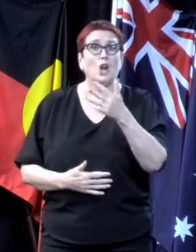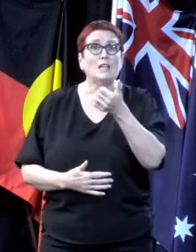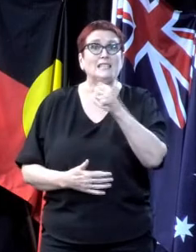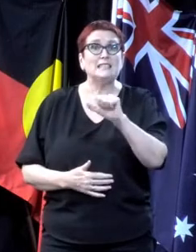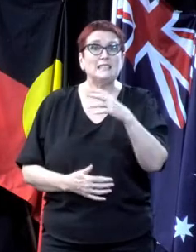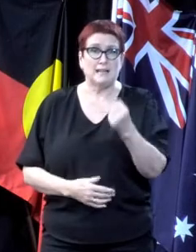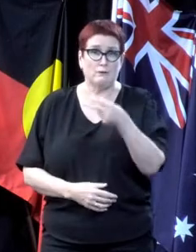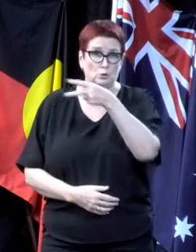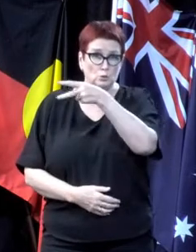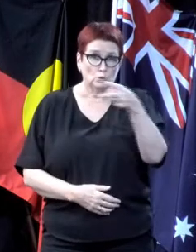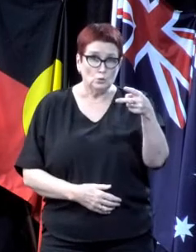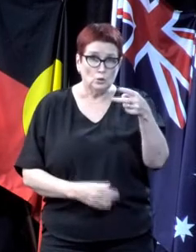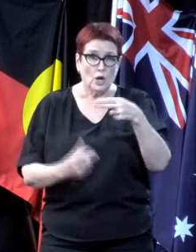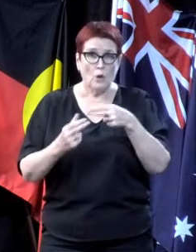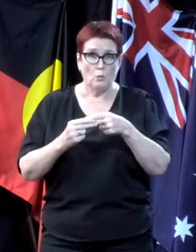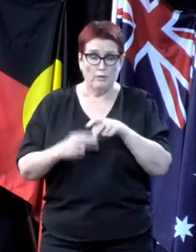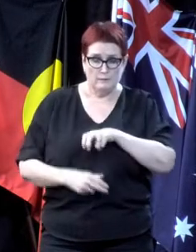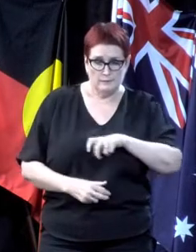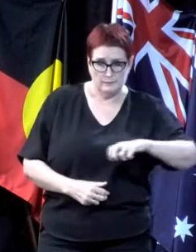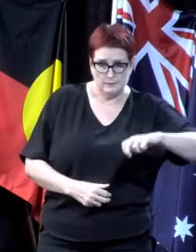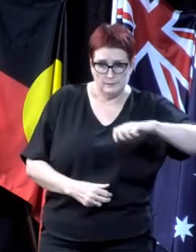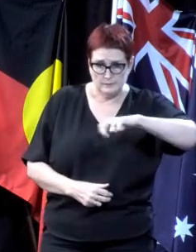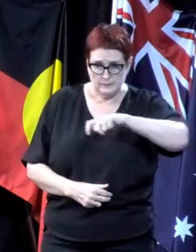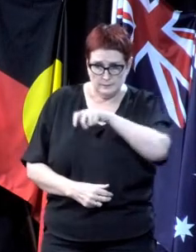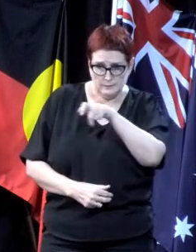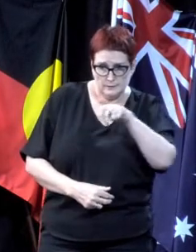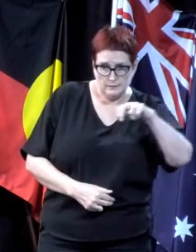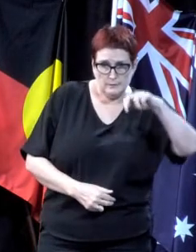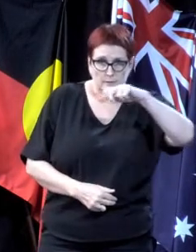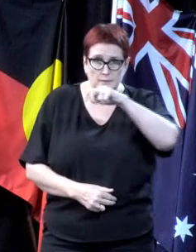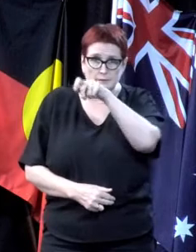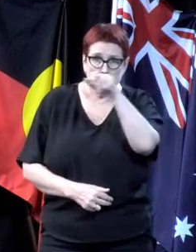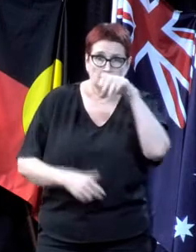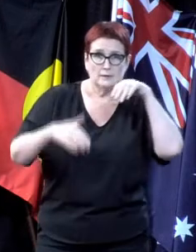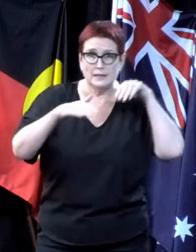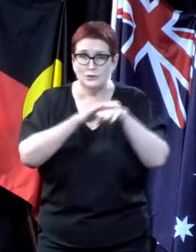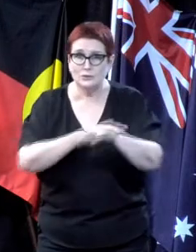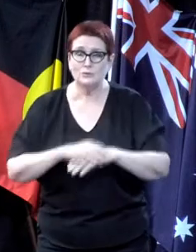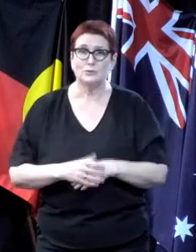staircases and, you know, students access them as – as best they could.